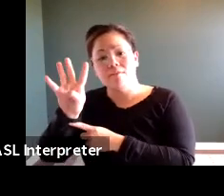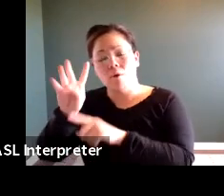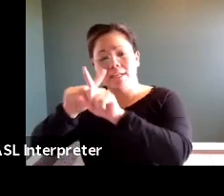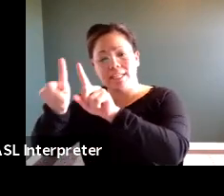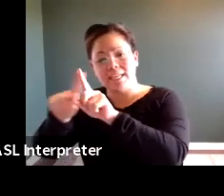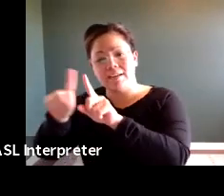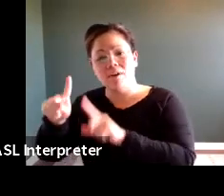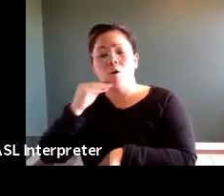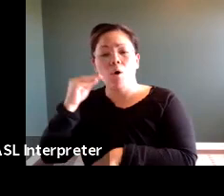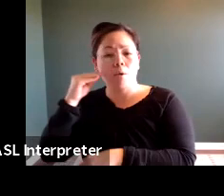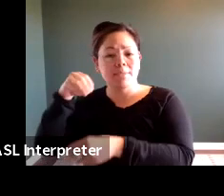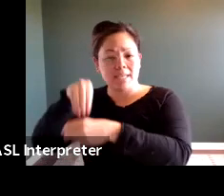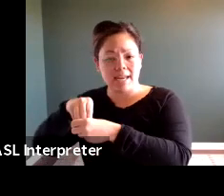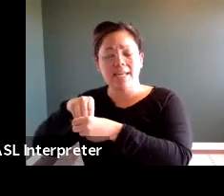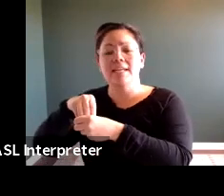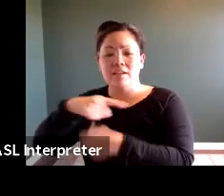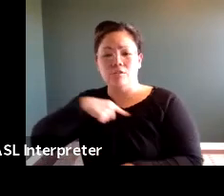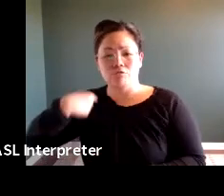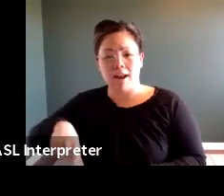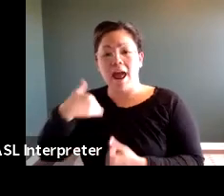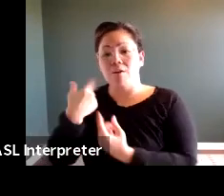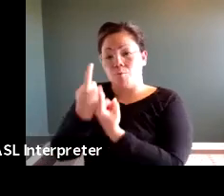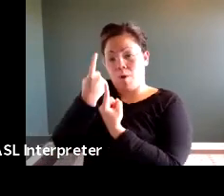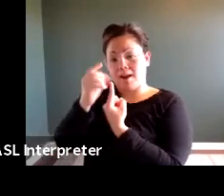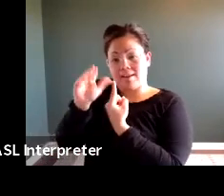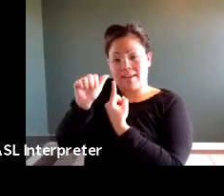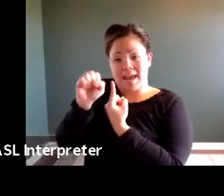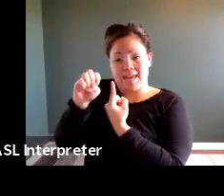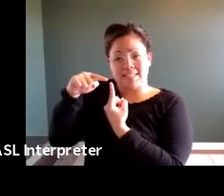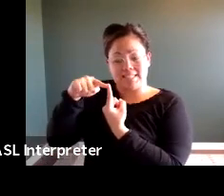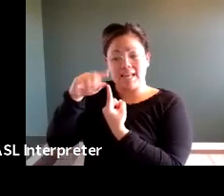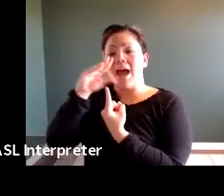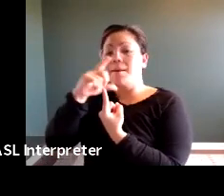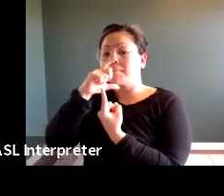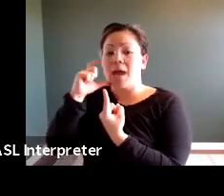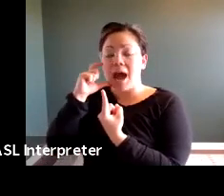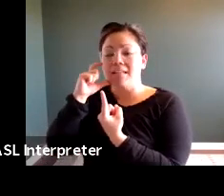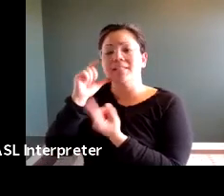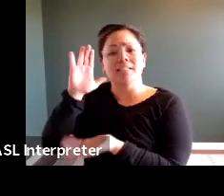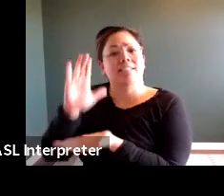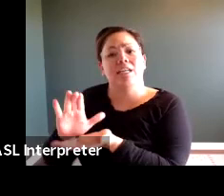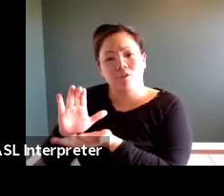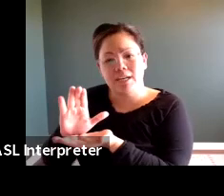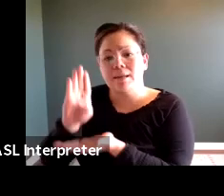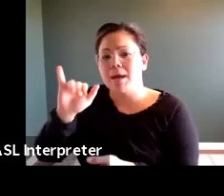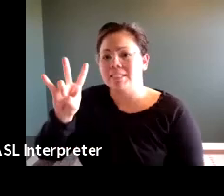had one laboratory confirmed case of infection and mask use to decrease the rate of infection by 79%.